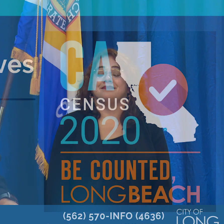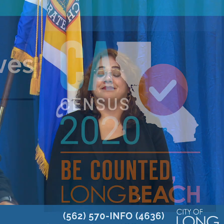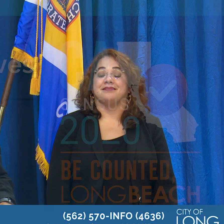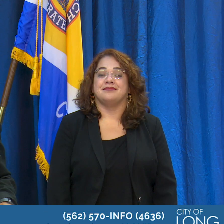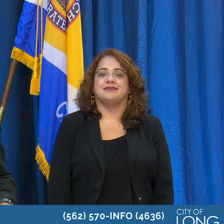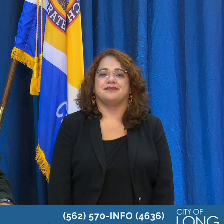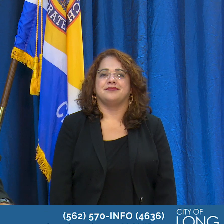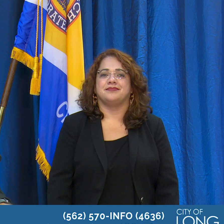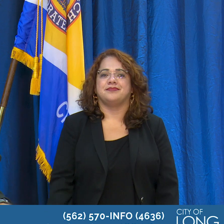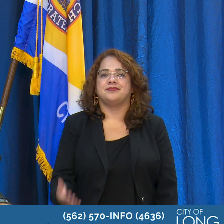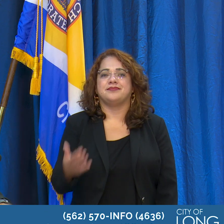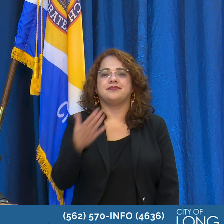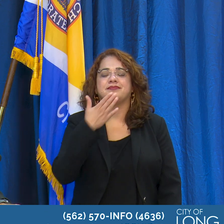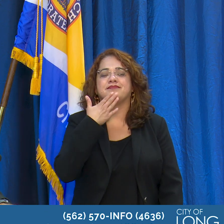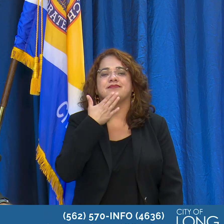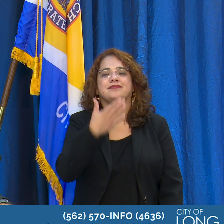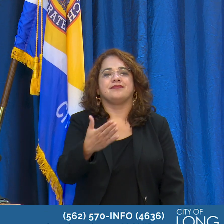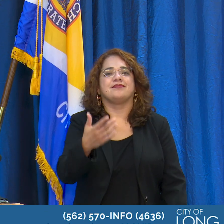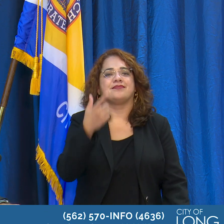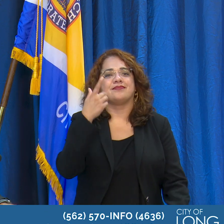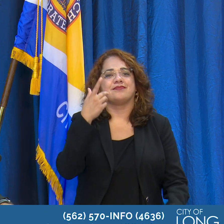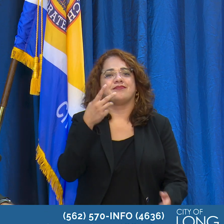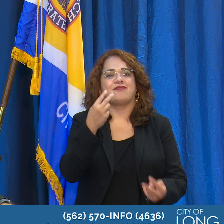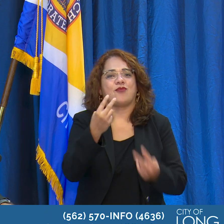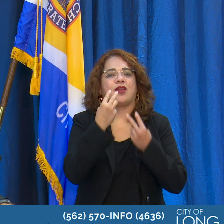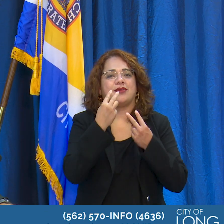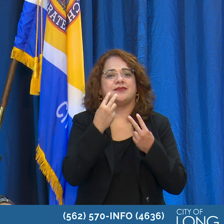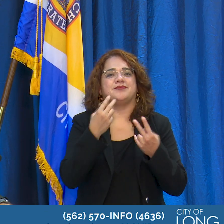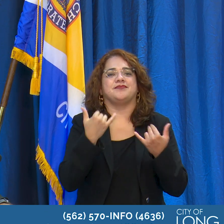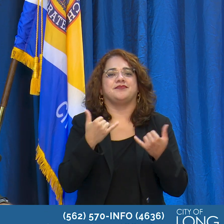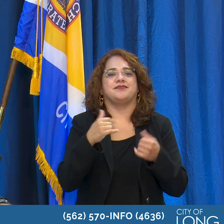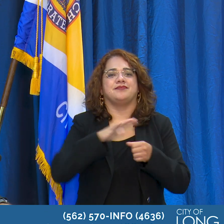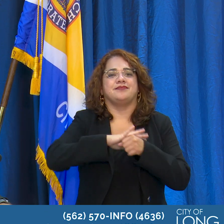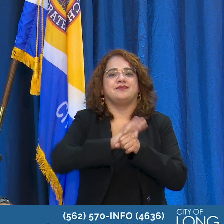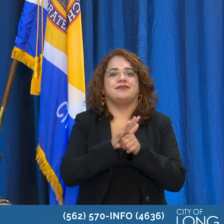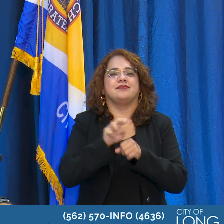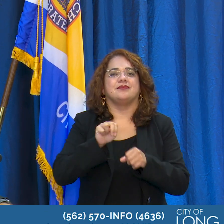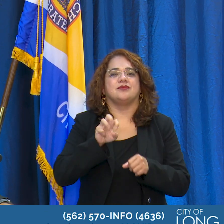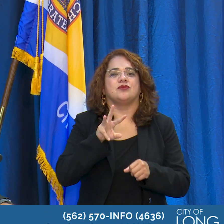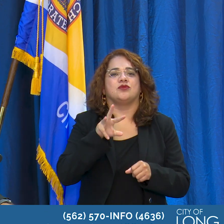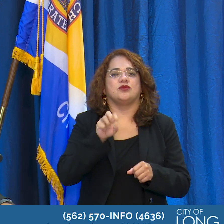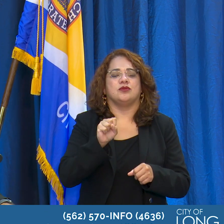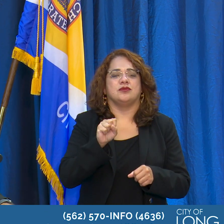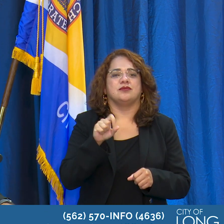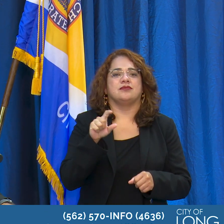Great. Thank you and welcome to our briefing for August 6 2020. I apologize for starting a little bit